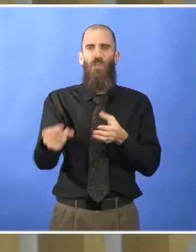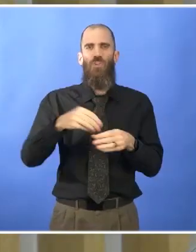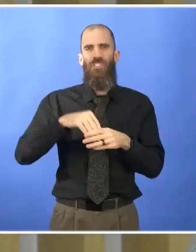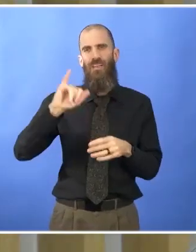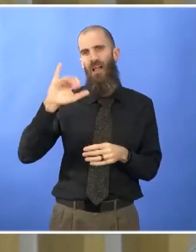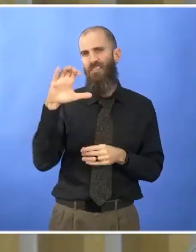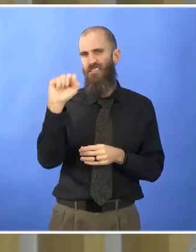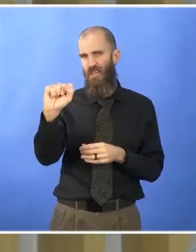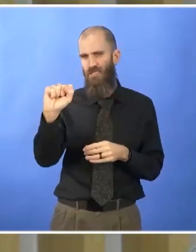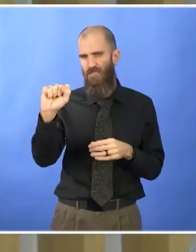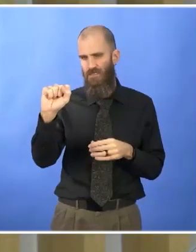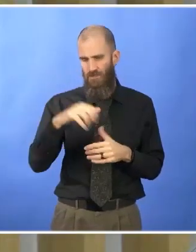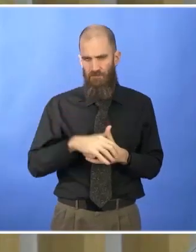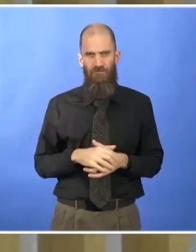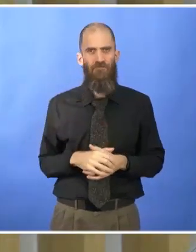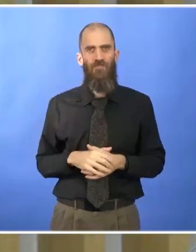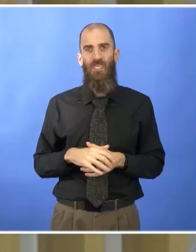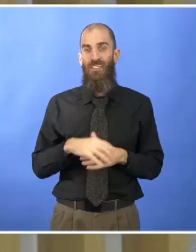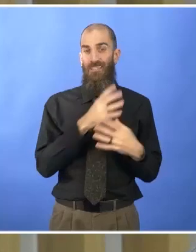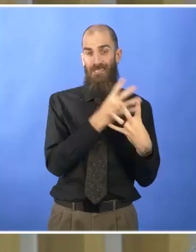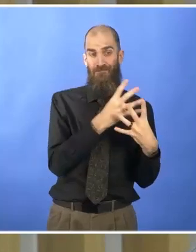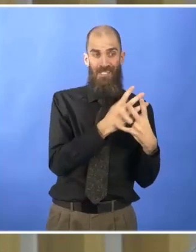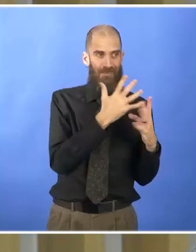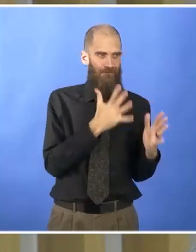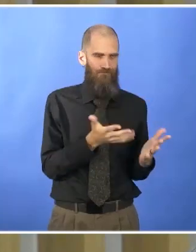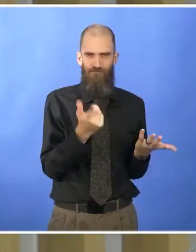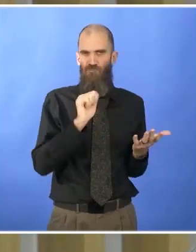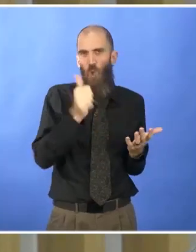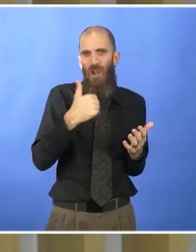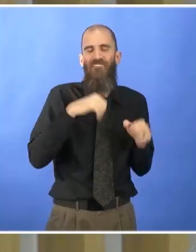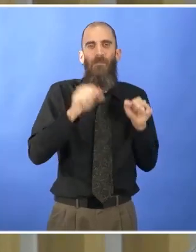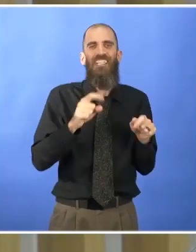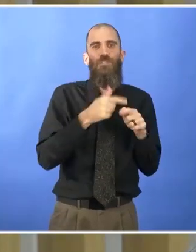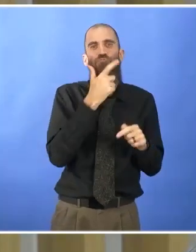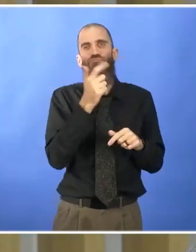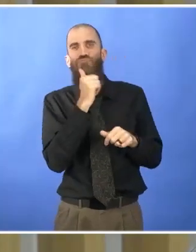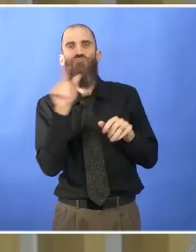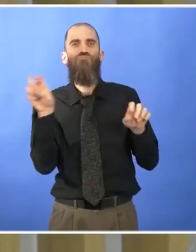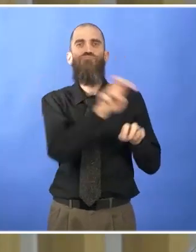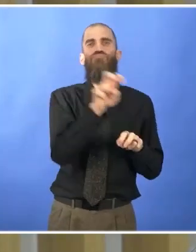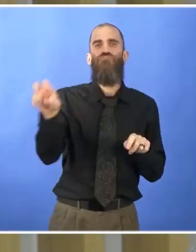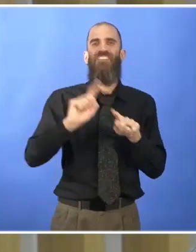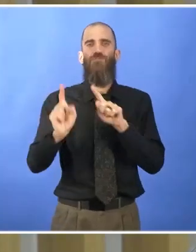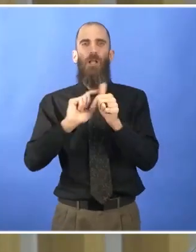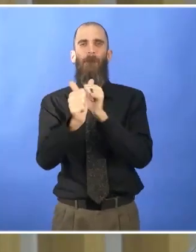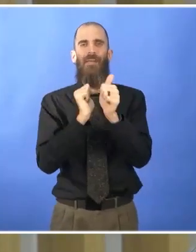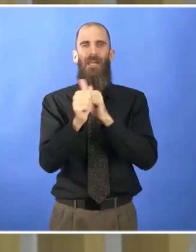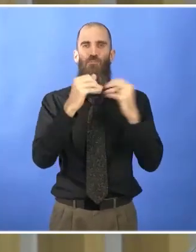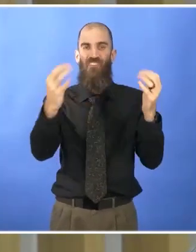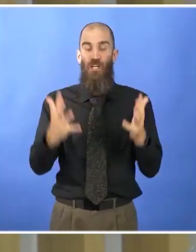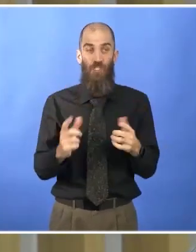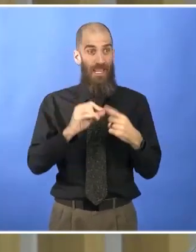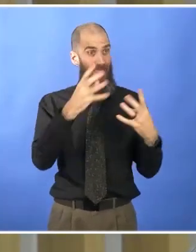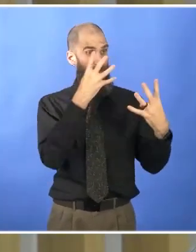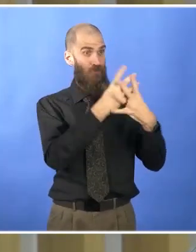SWITCH TO COMPETING PROVIDERS AND CORRECTIVE INSTITUTIONS